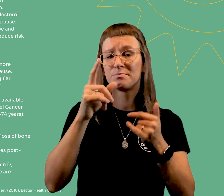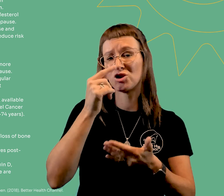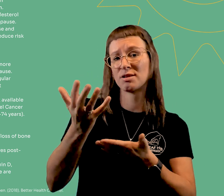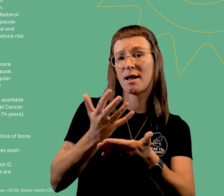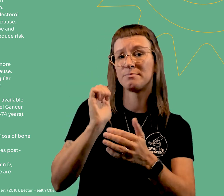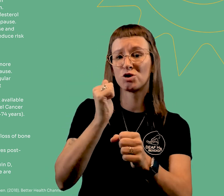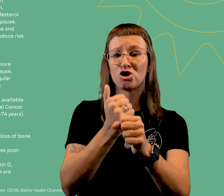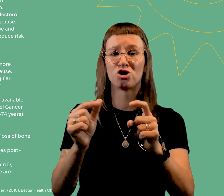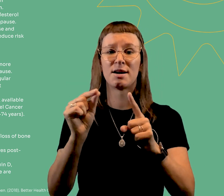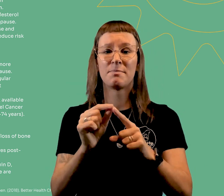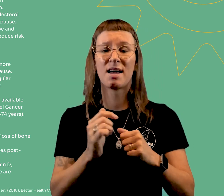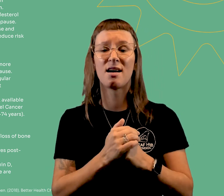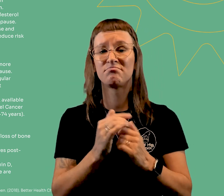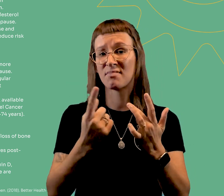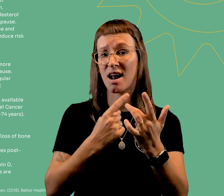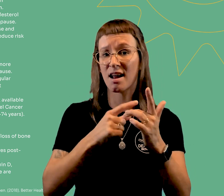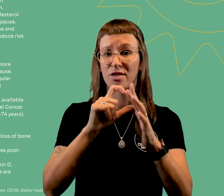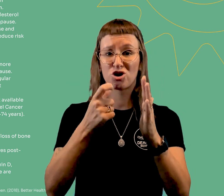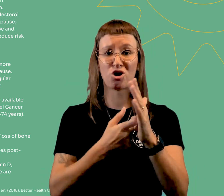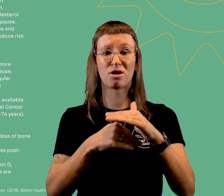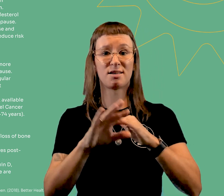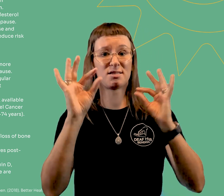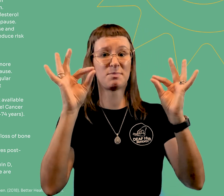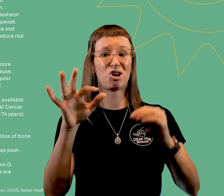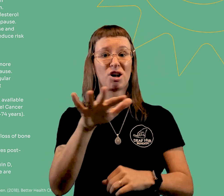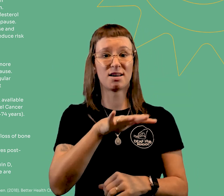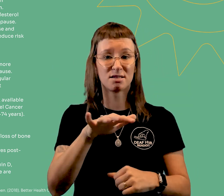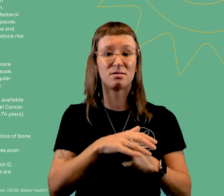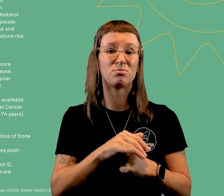or another doctor who specializes in women's health, or your women's health nurse.